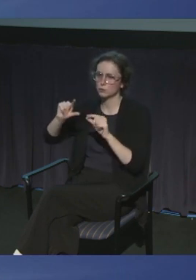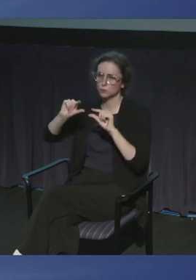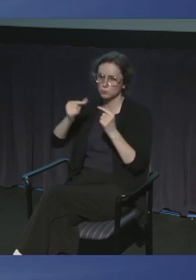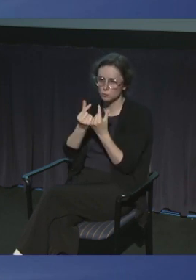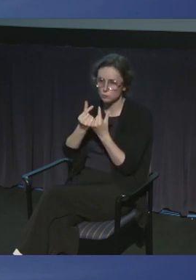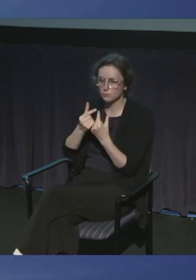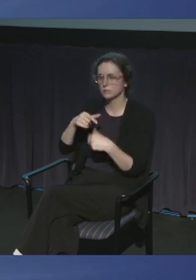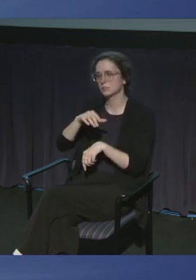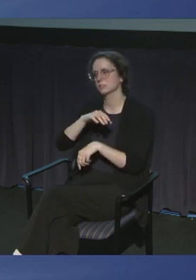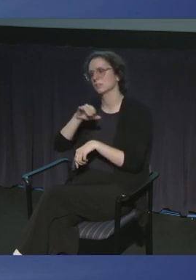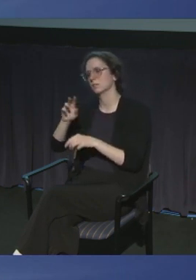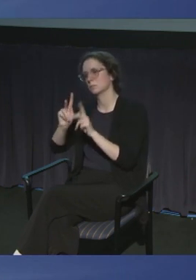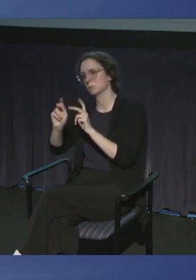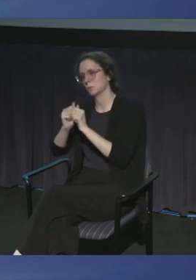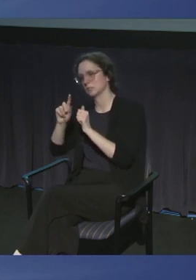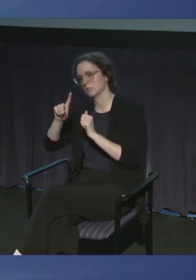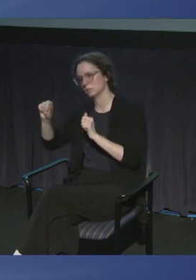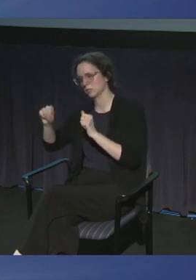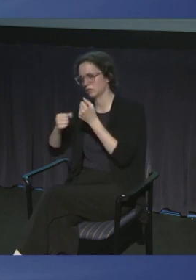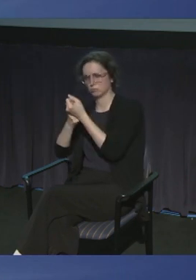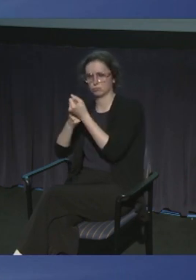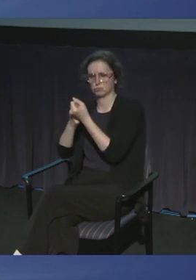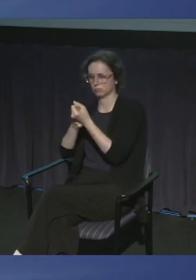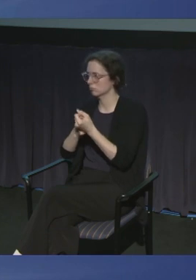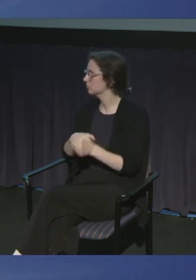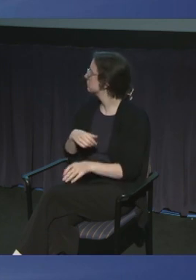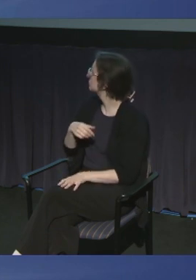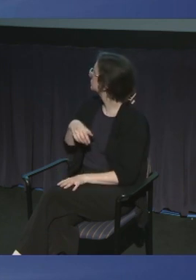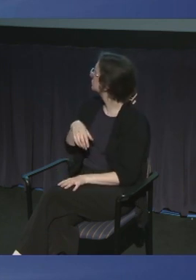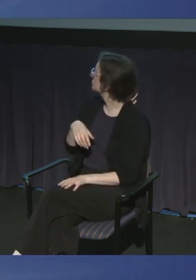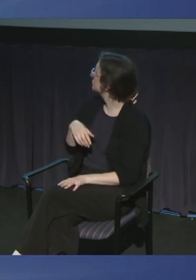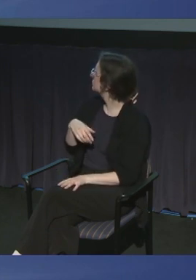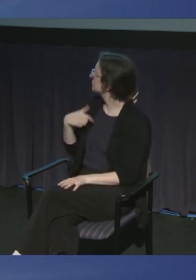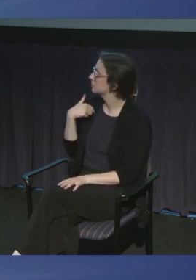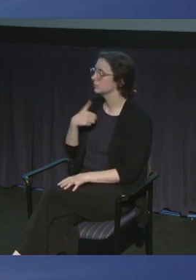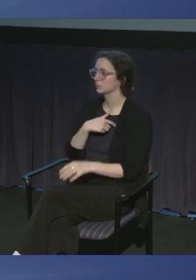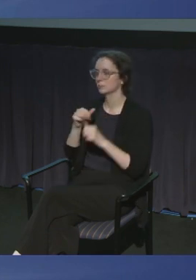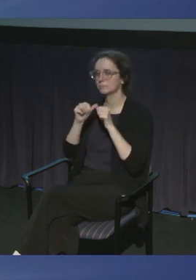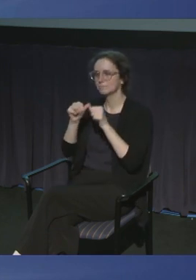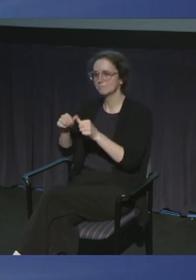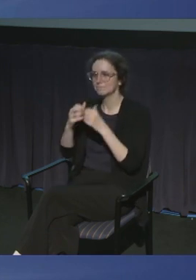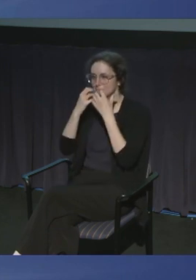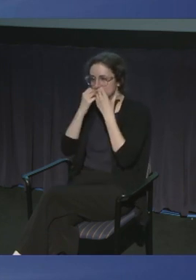WITH DISABILITIES. AND WE CONTINUE TO CHERISH HIS